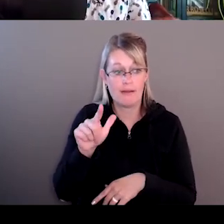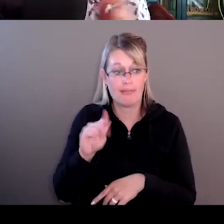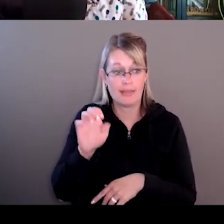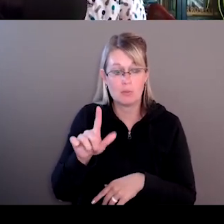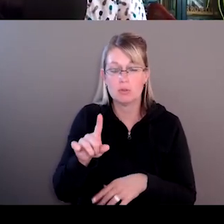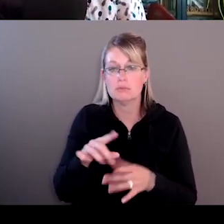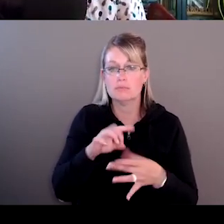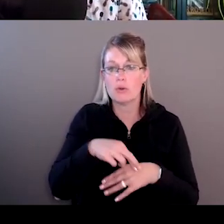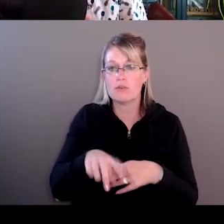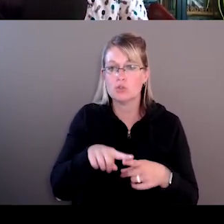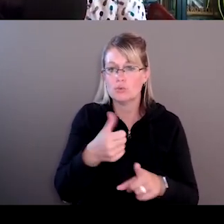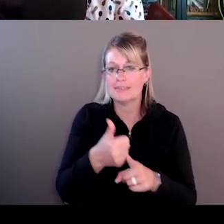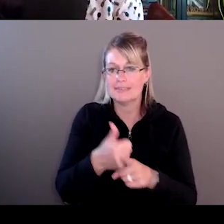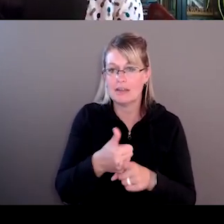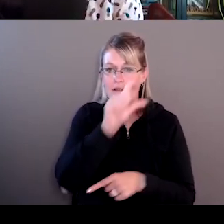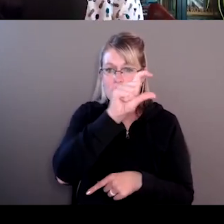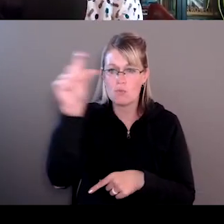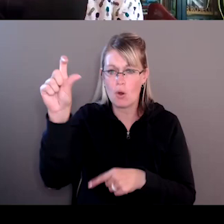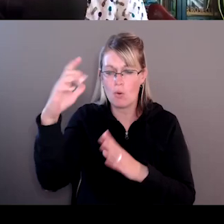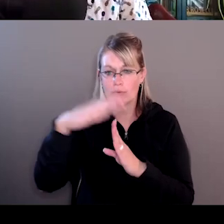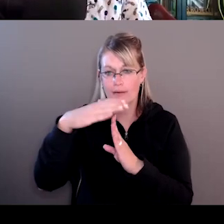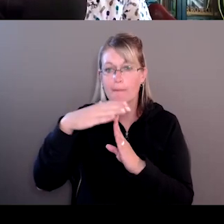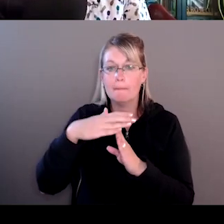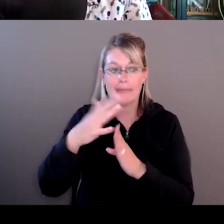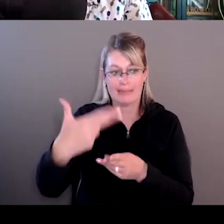and the row header. The row header is the author's name. In this case,